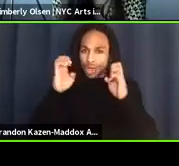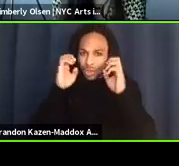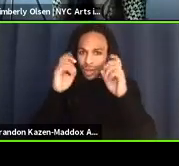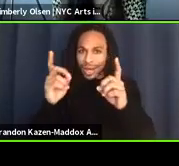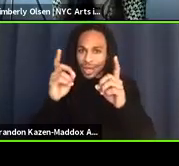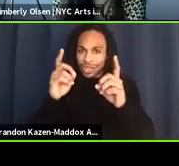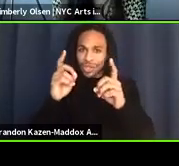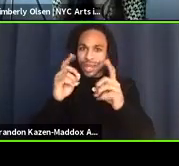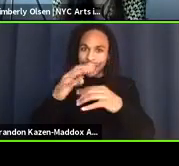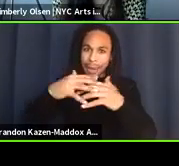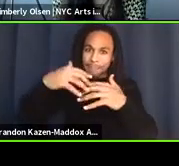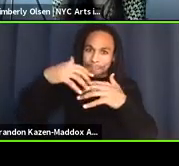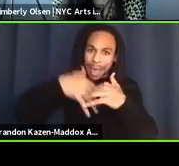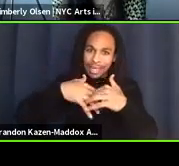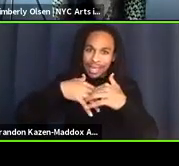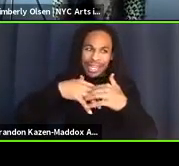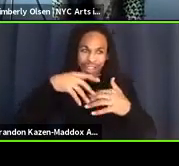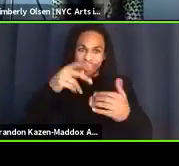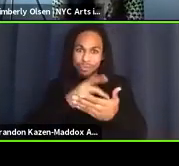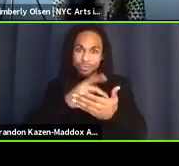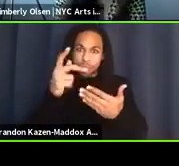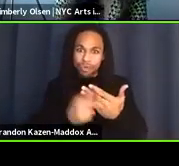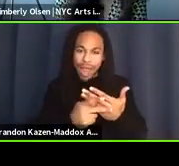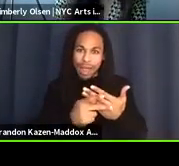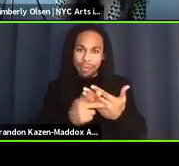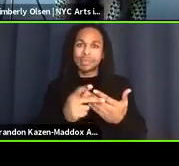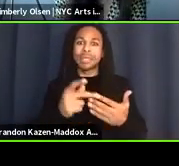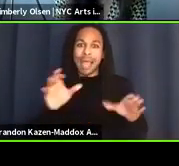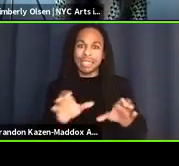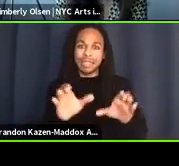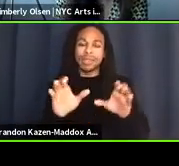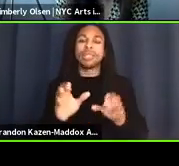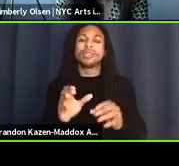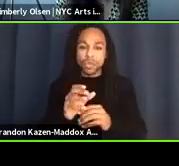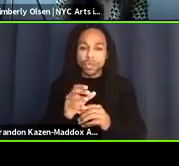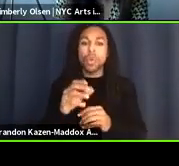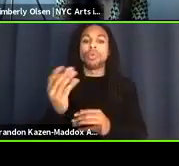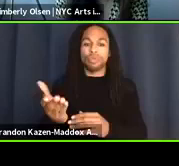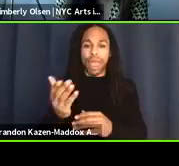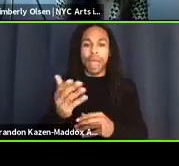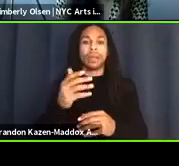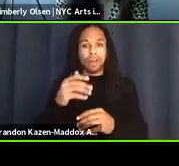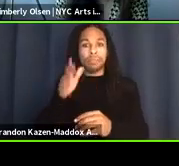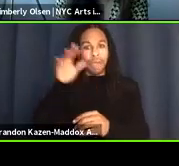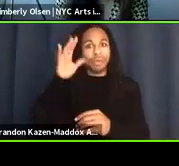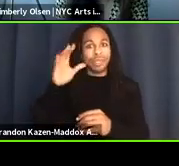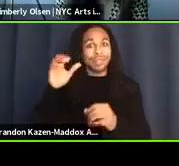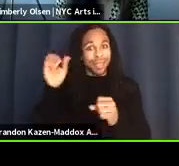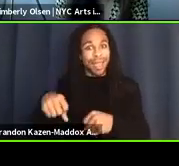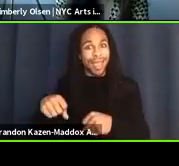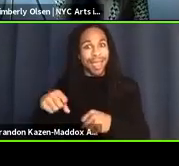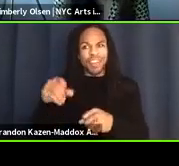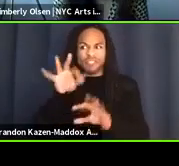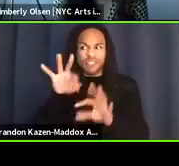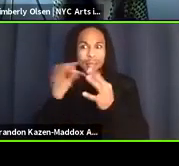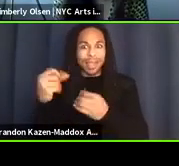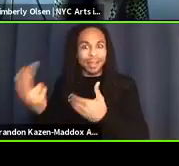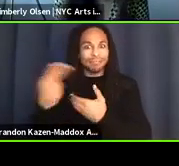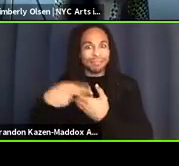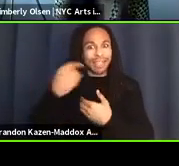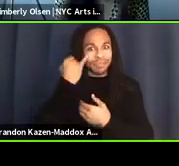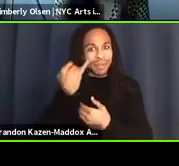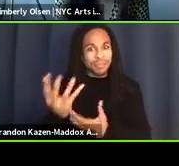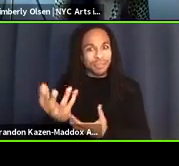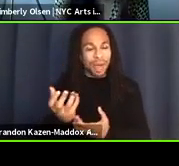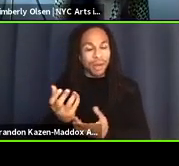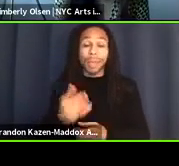such as Google classroom, Zoom, you name it to meet the needs of the students and the